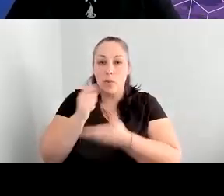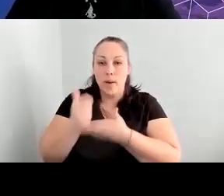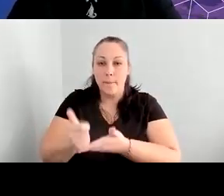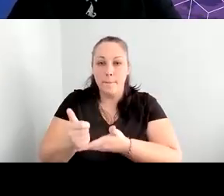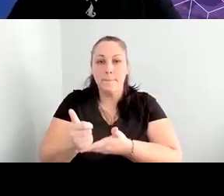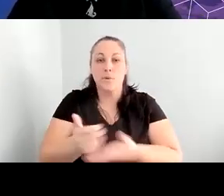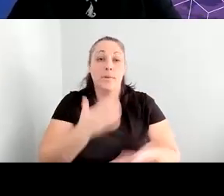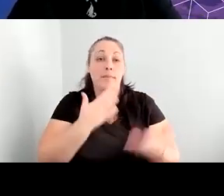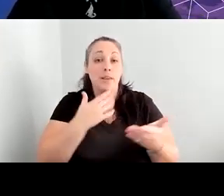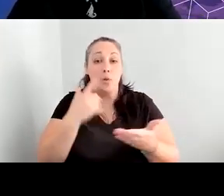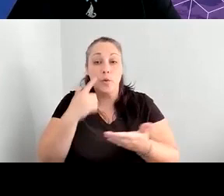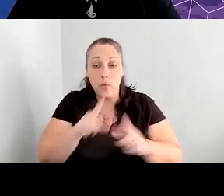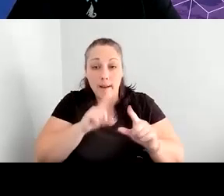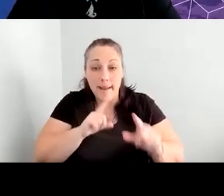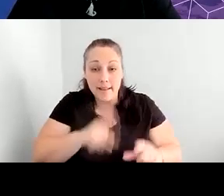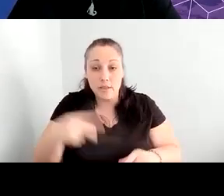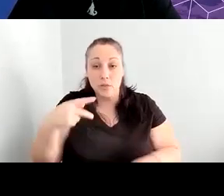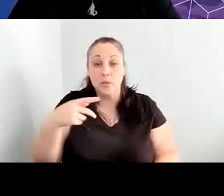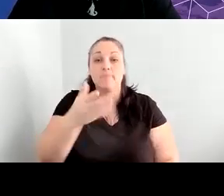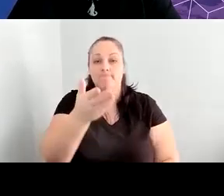We have the results showing up there on the screen.